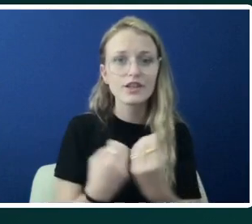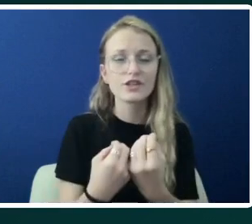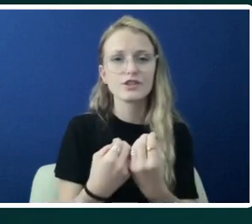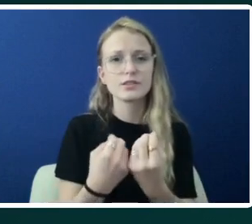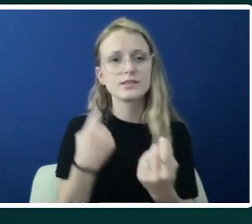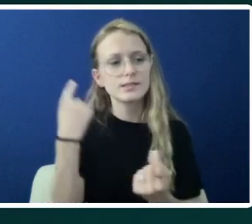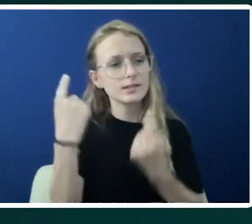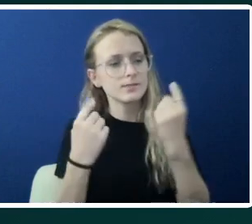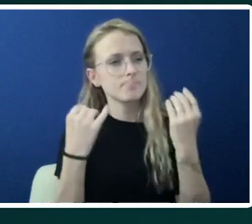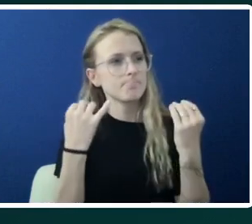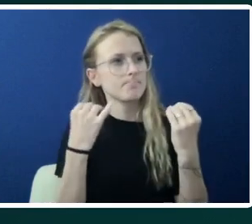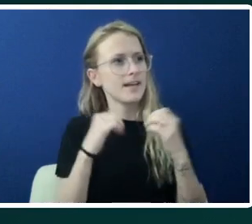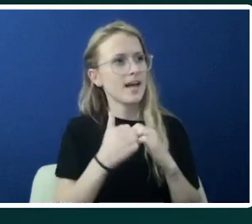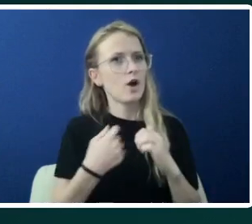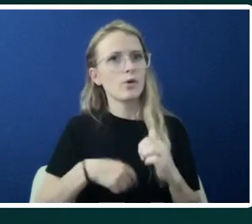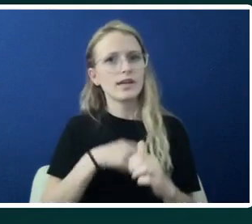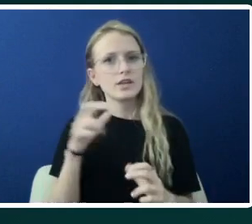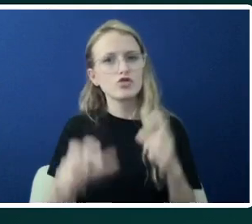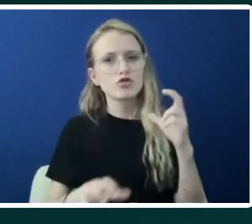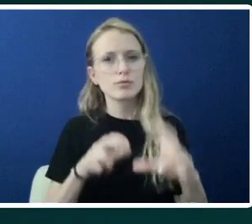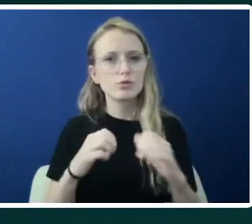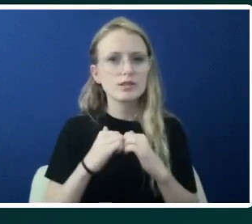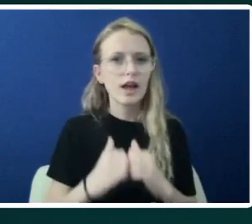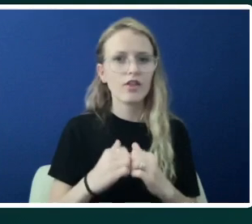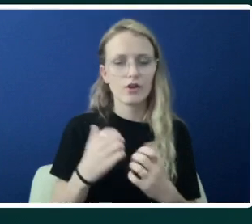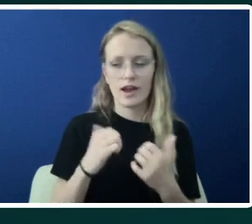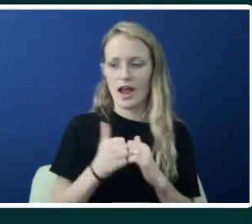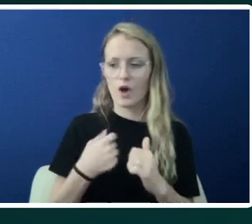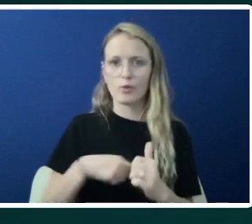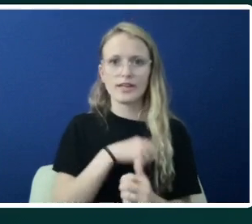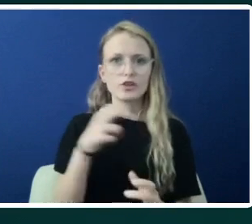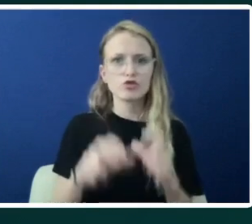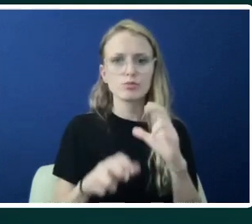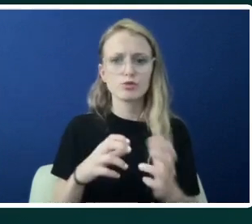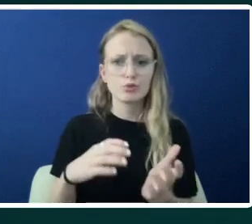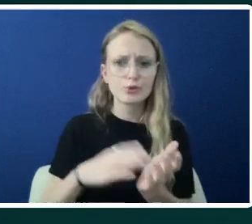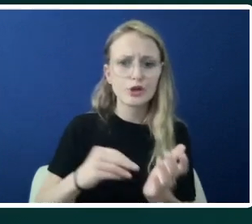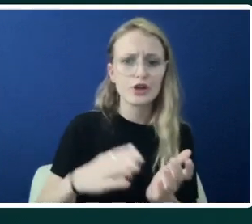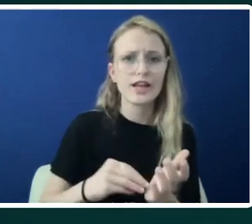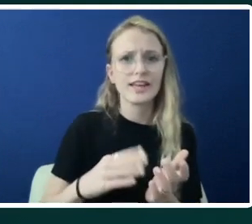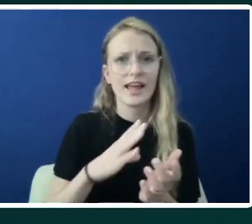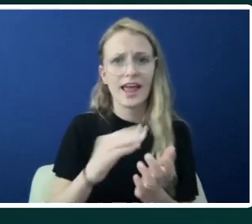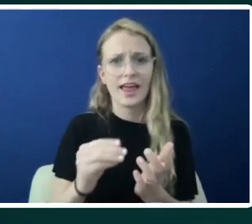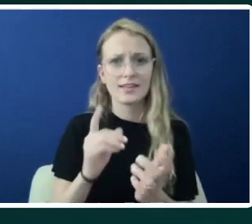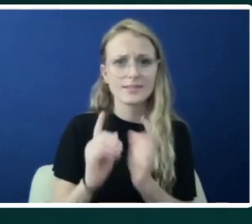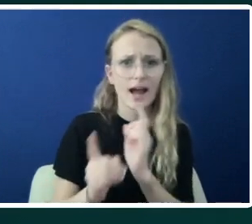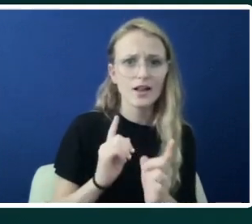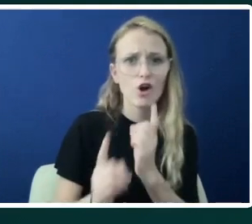contribute to civic learning, reasoning and discourse across the curriculum and lifespan.